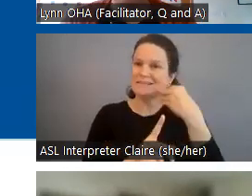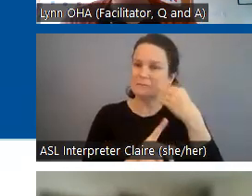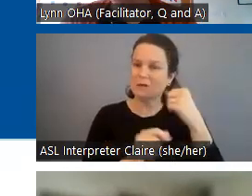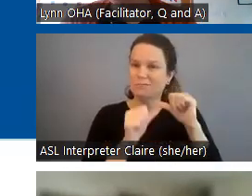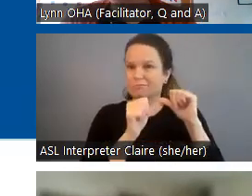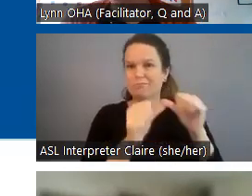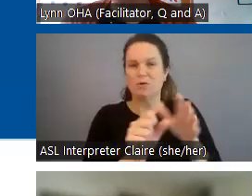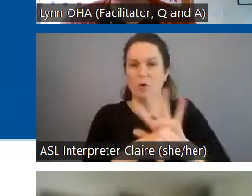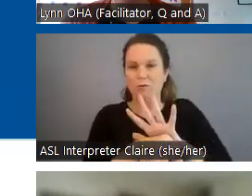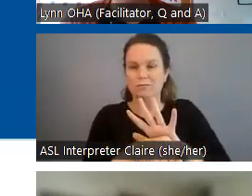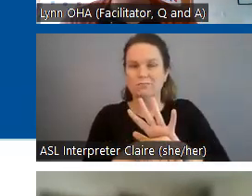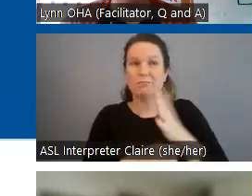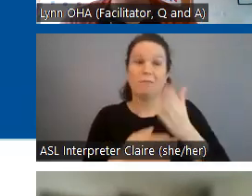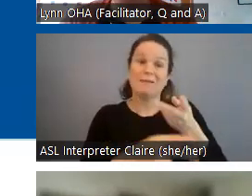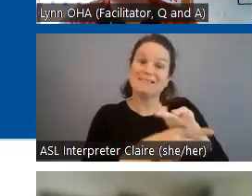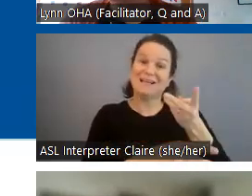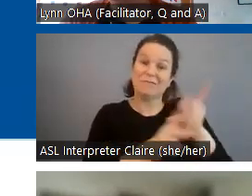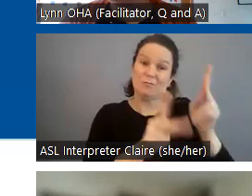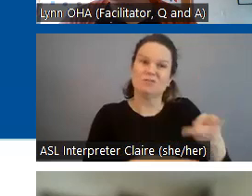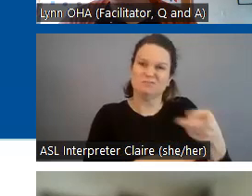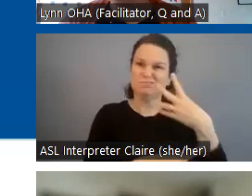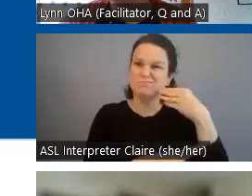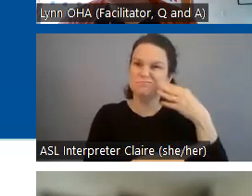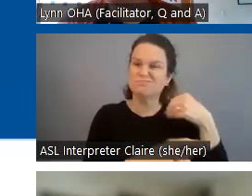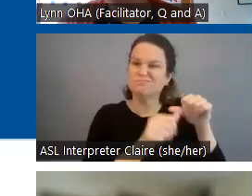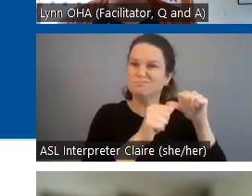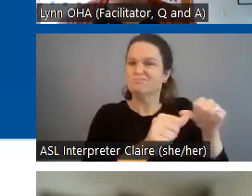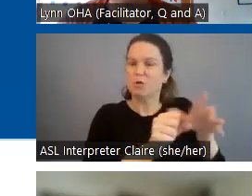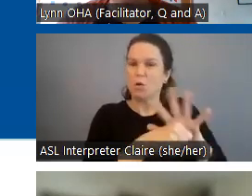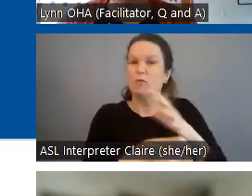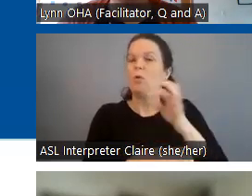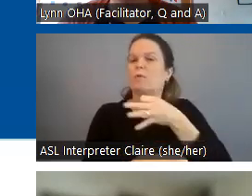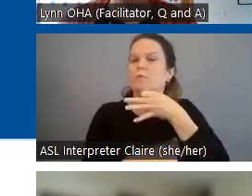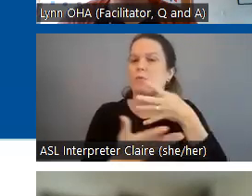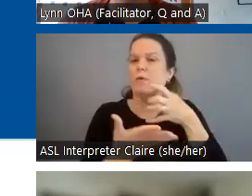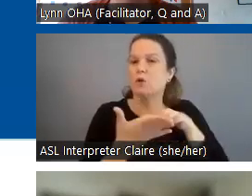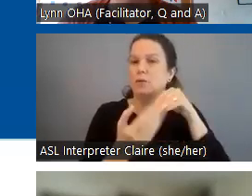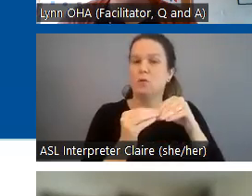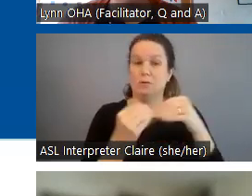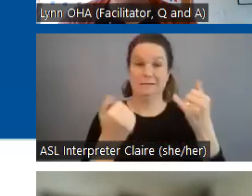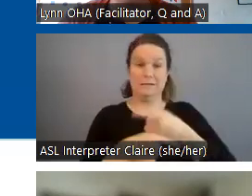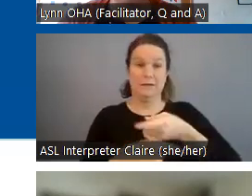care for someone who is, or you want to learn more. Today's webinar will include